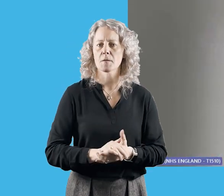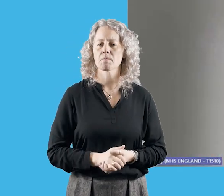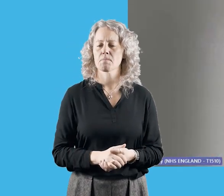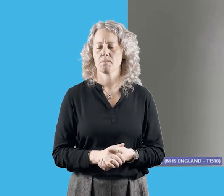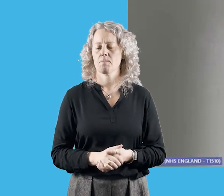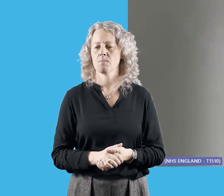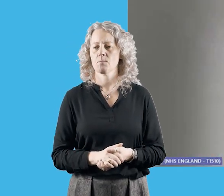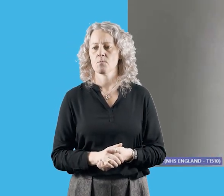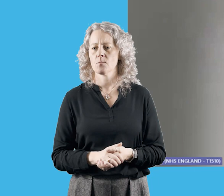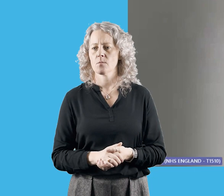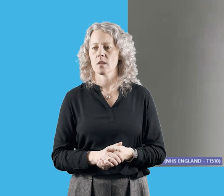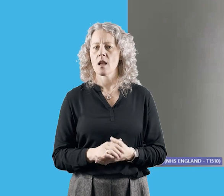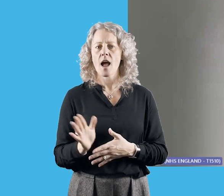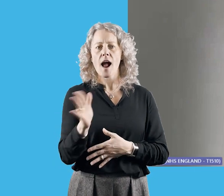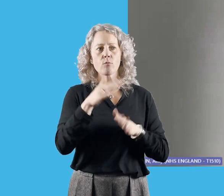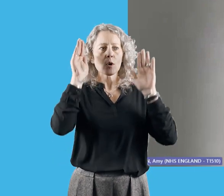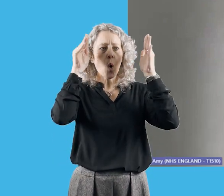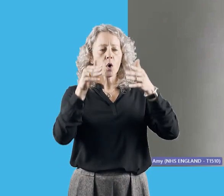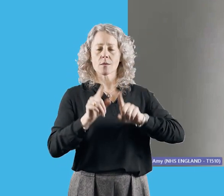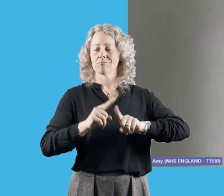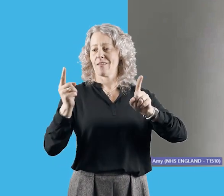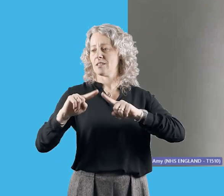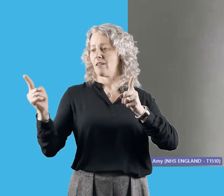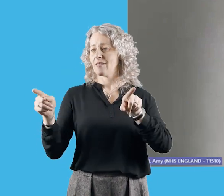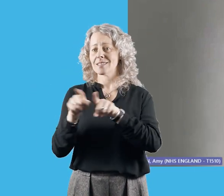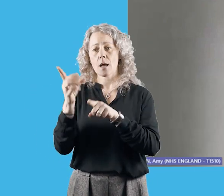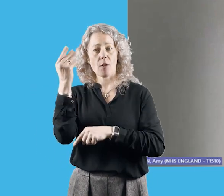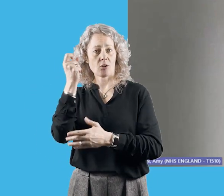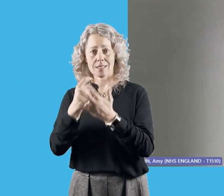Everyone with autism is different, same with learning